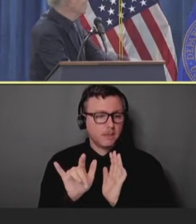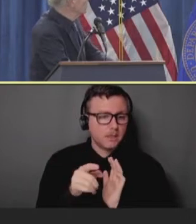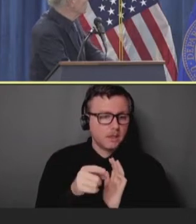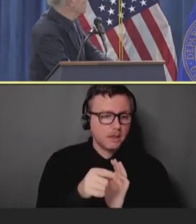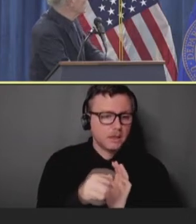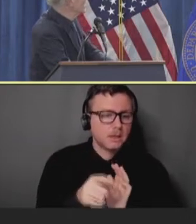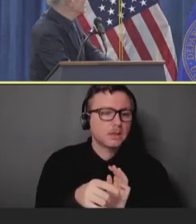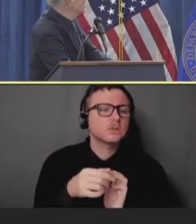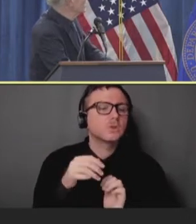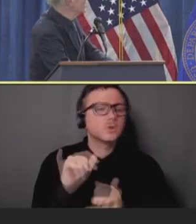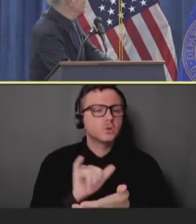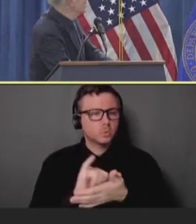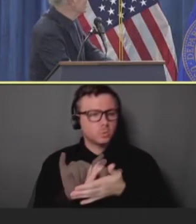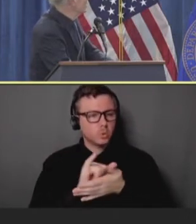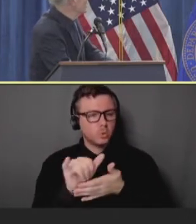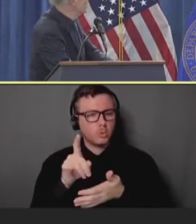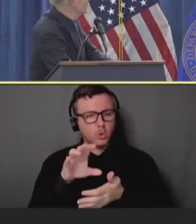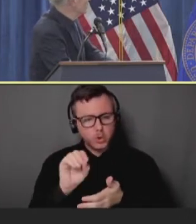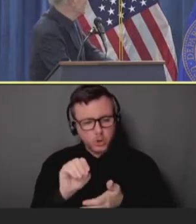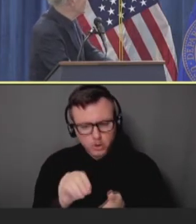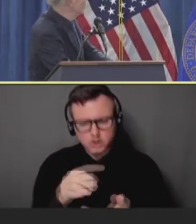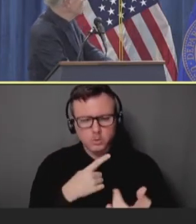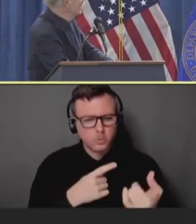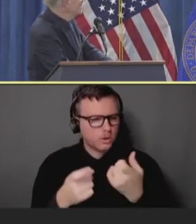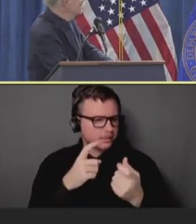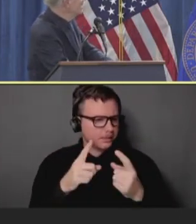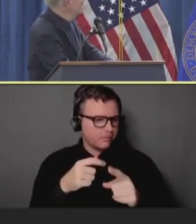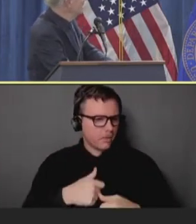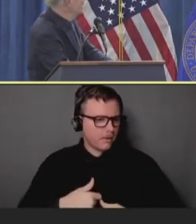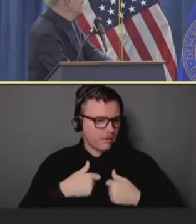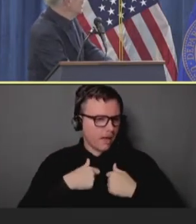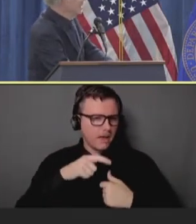polio cases, questions about the live oral vaccine.